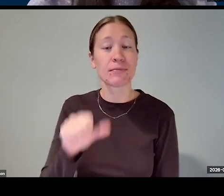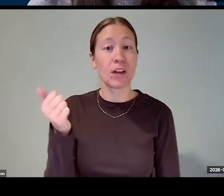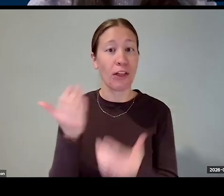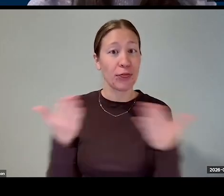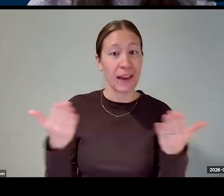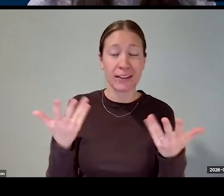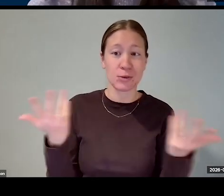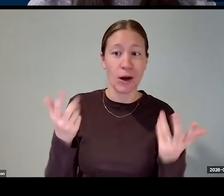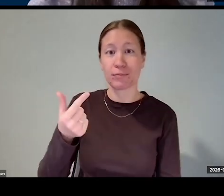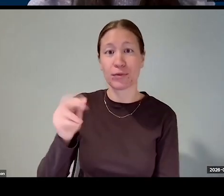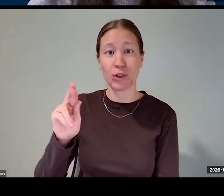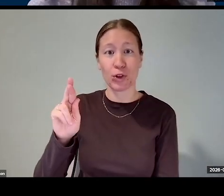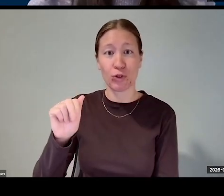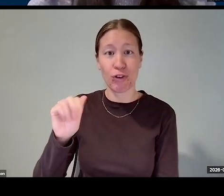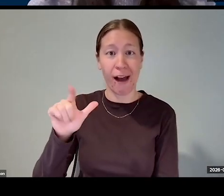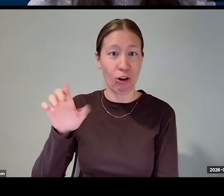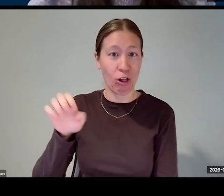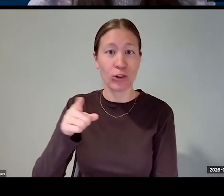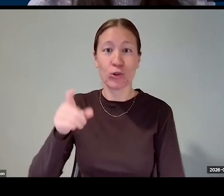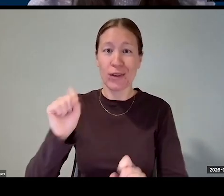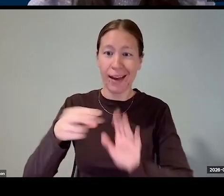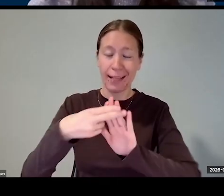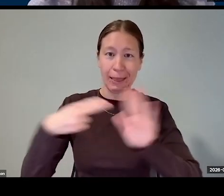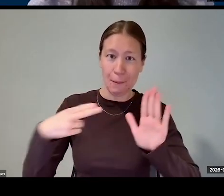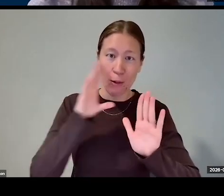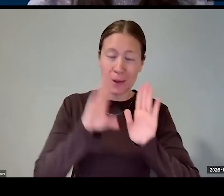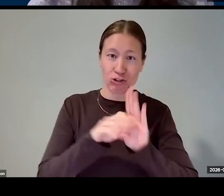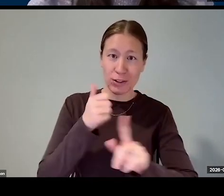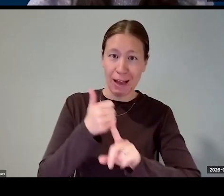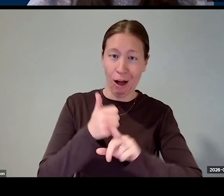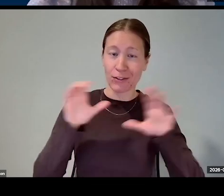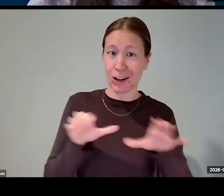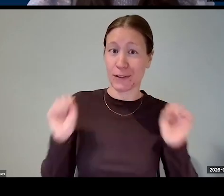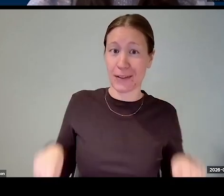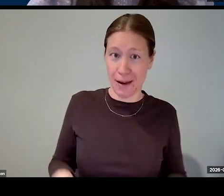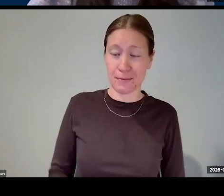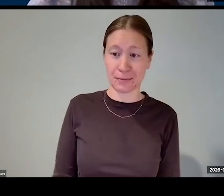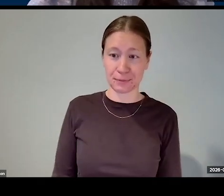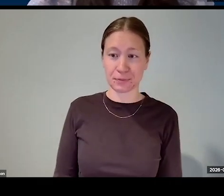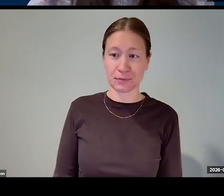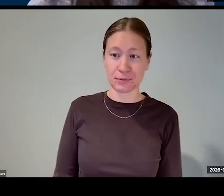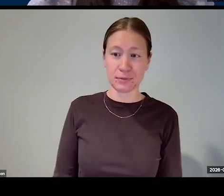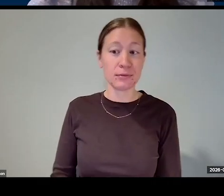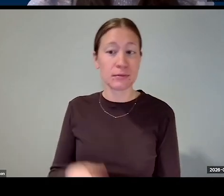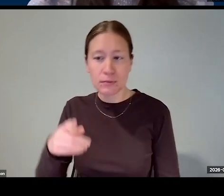you can mark images as decorative. So if I go to images should have alt text